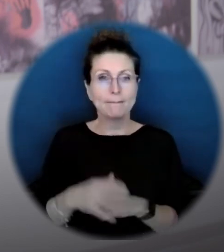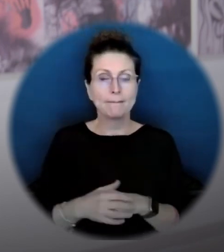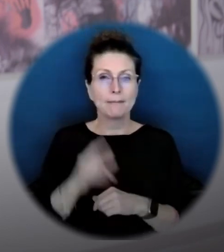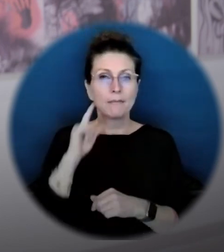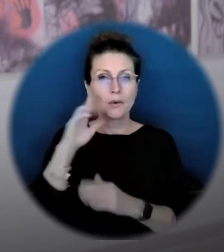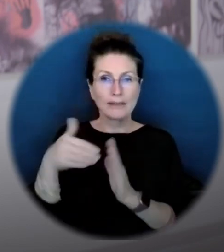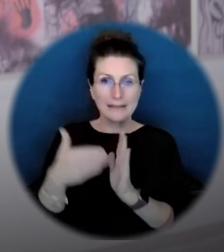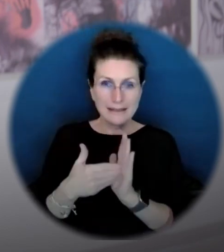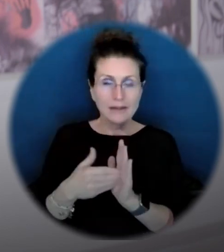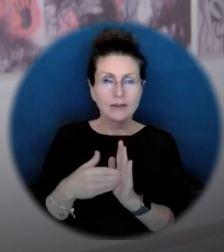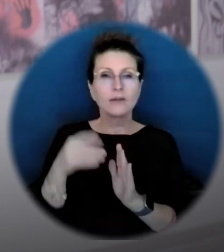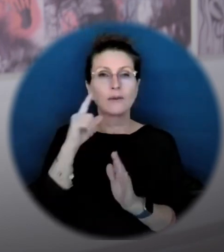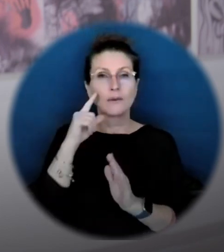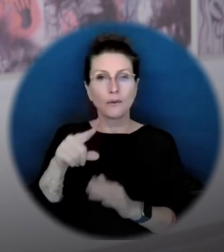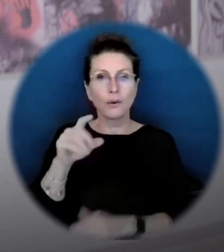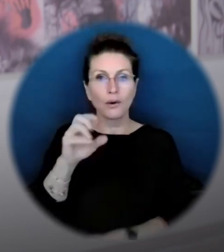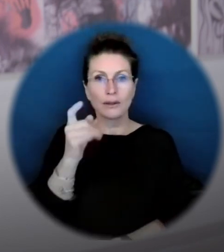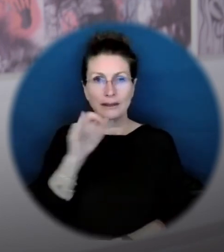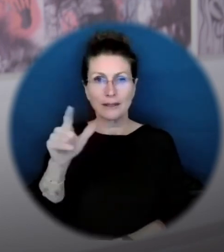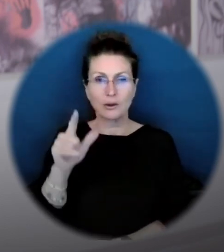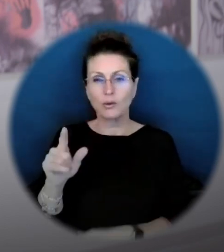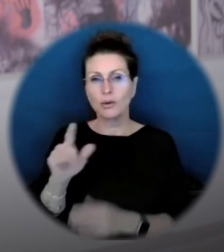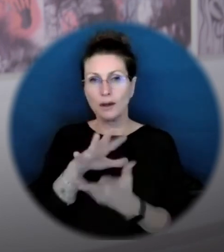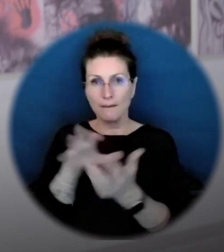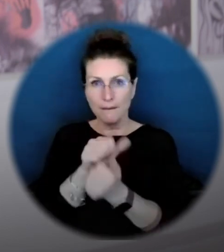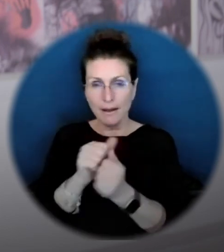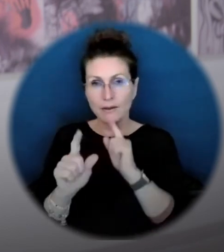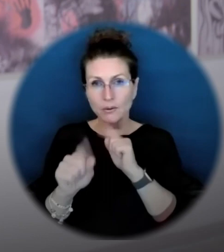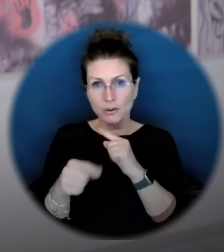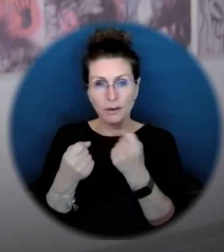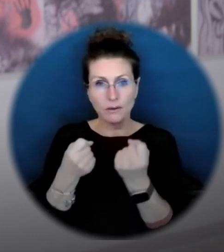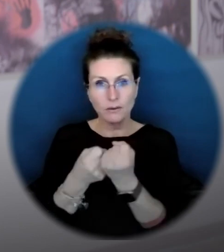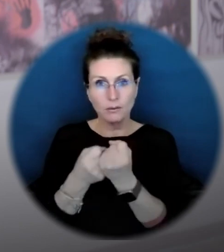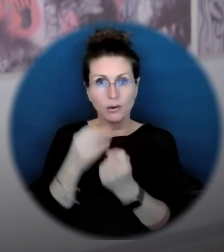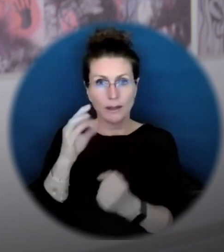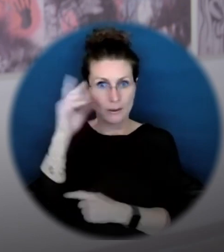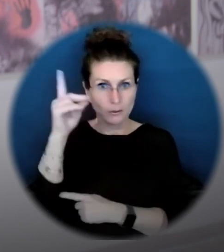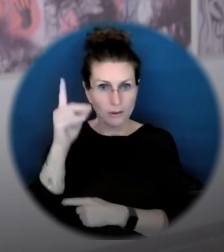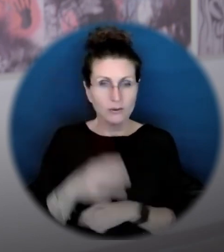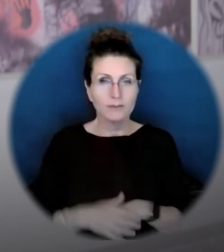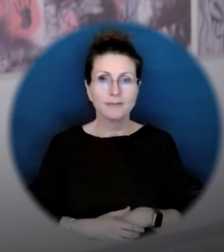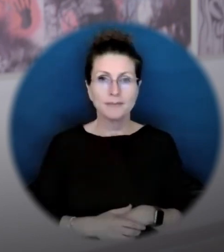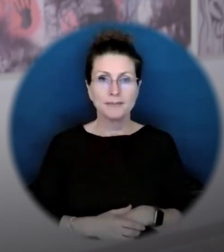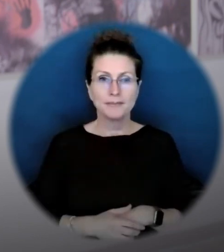for the Center for Sexual Violence, Response, Support, and Education,